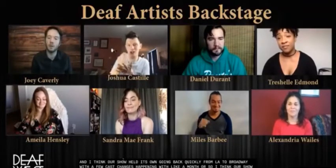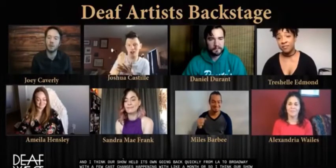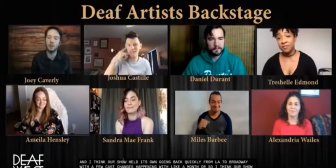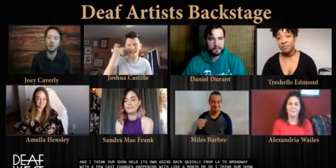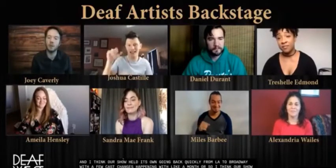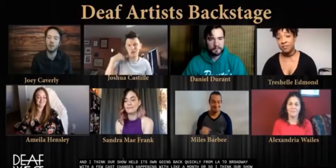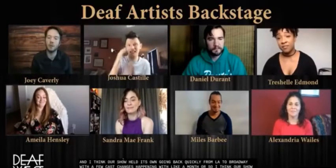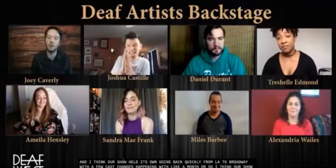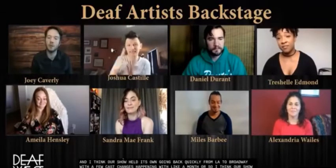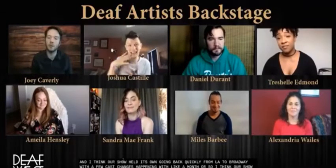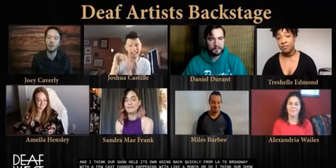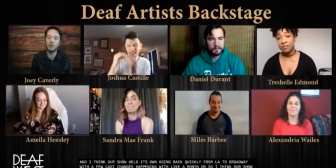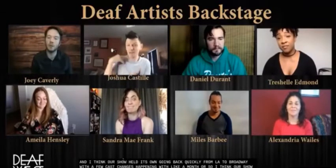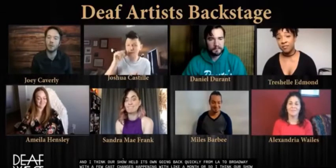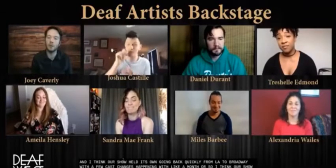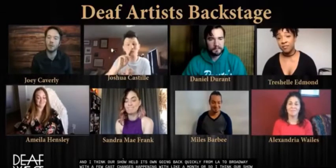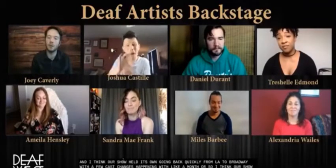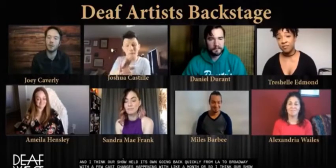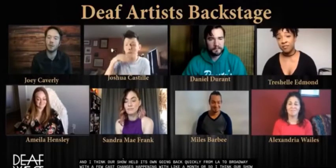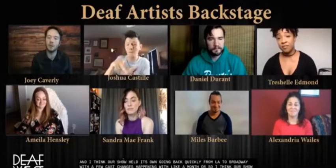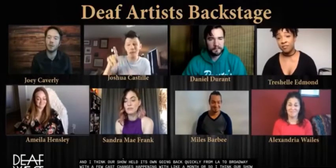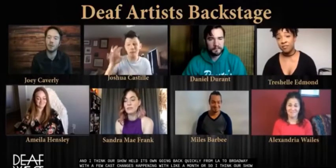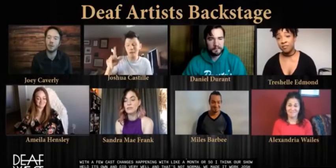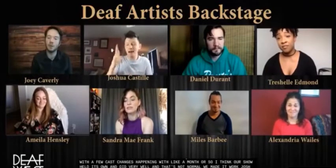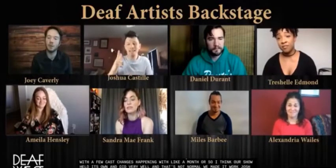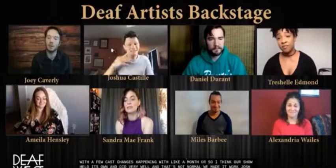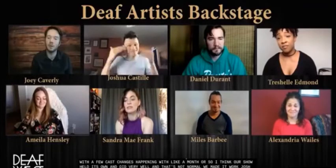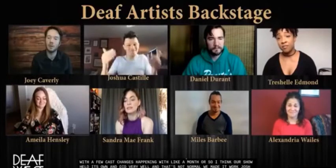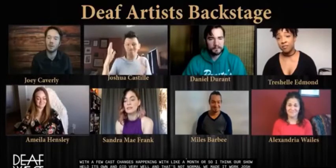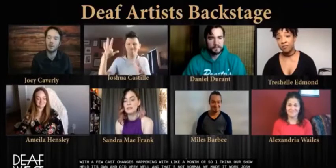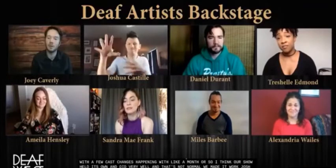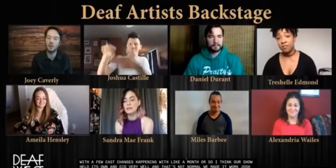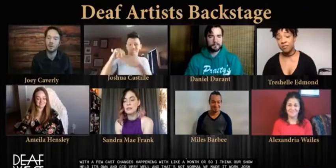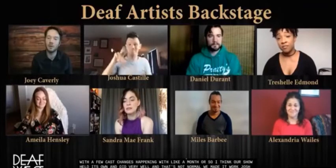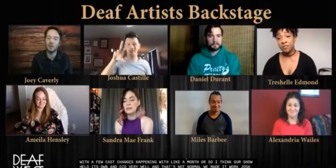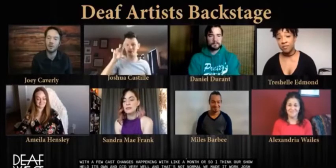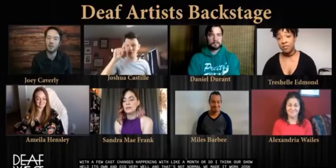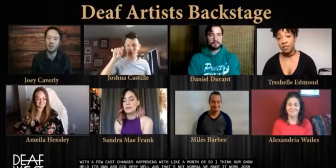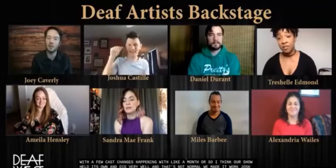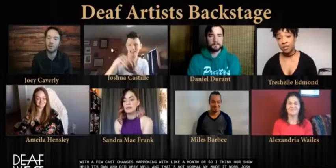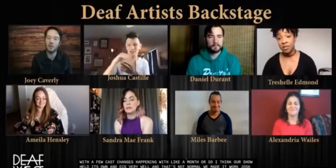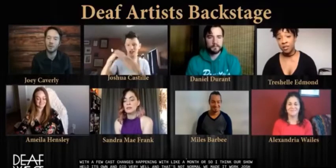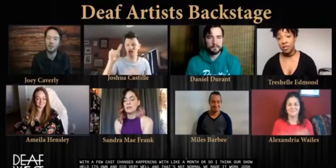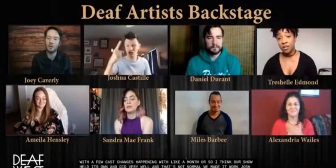And I think that Miles ended up having to get a credit card, and we're having to borrow money from one another.